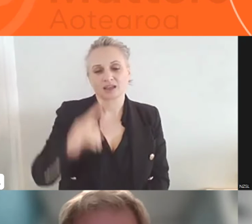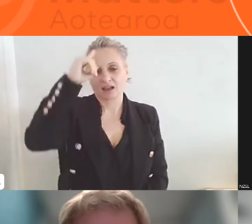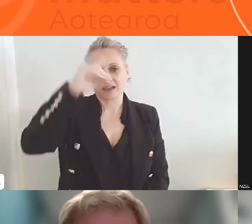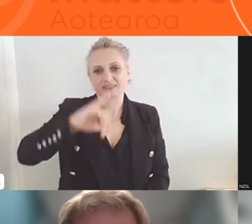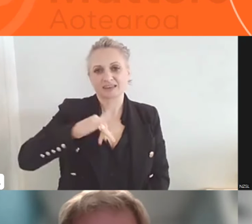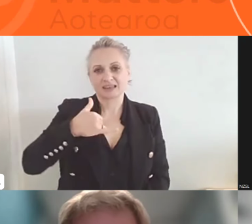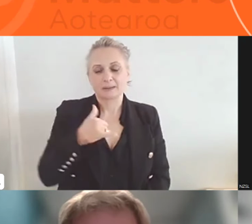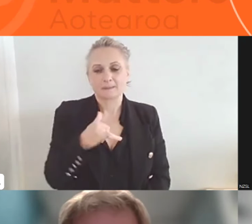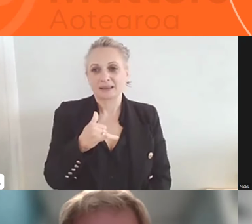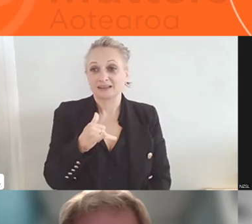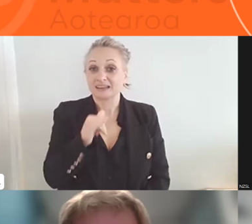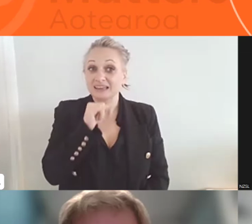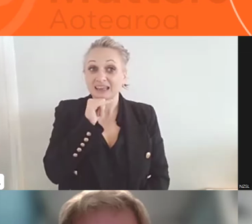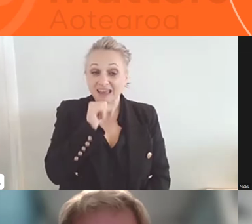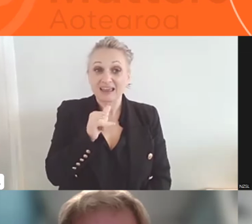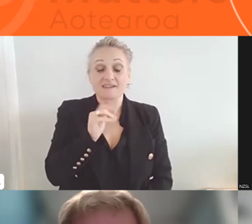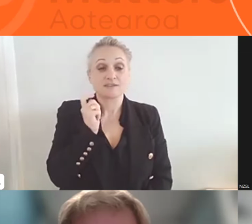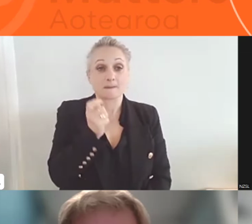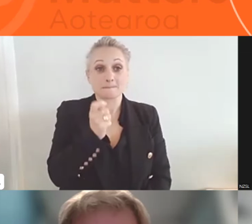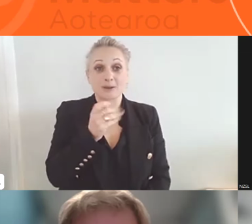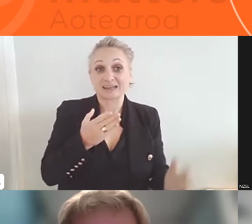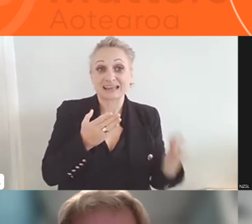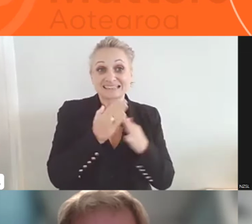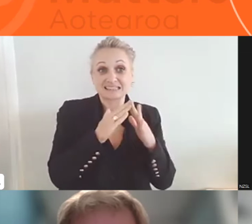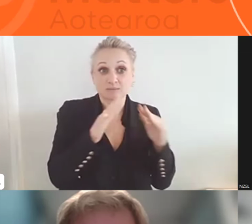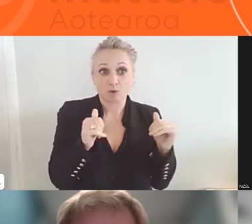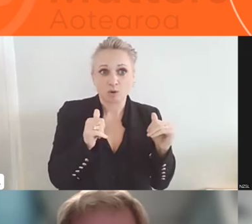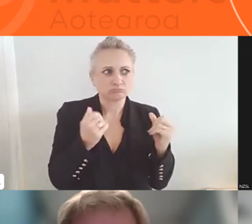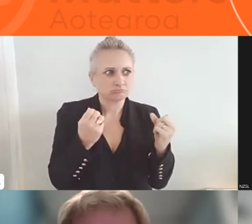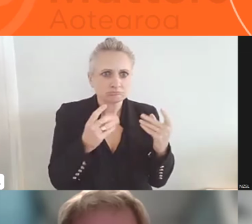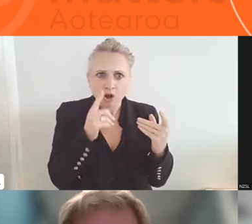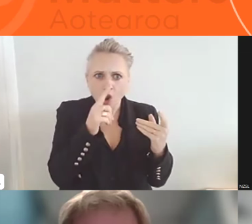demand. And also a little larger, the cost, I'm wary, could go up